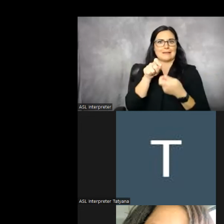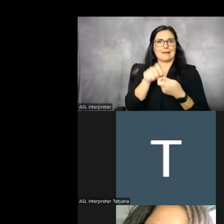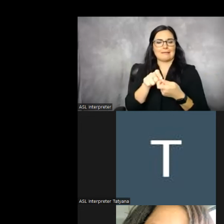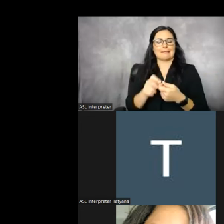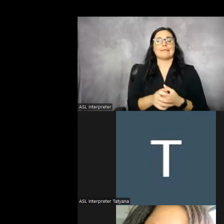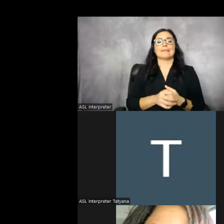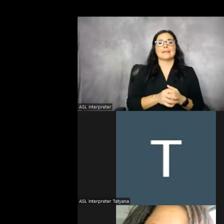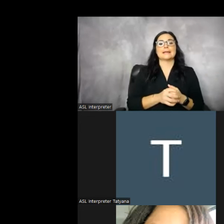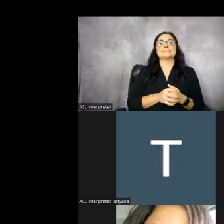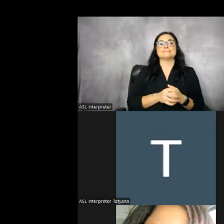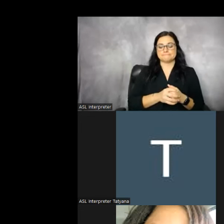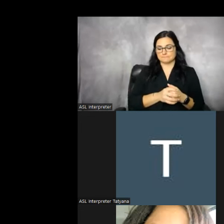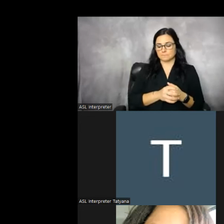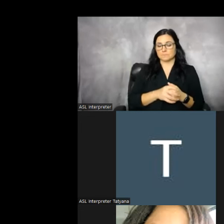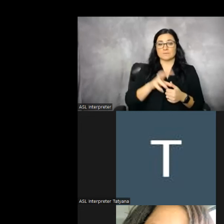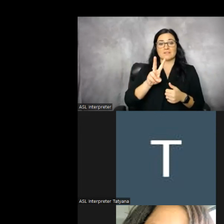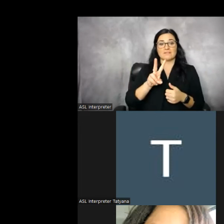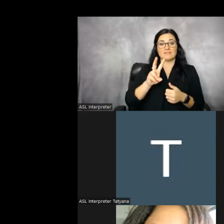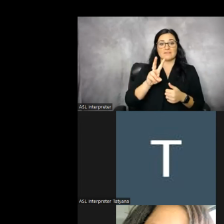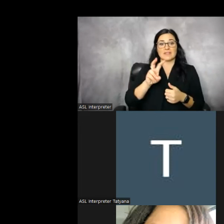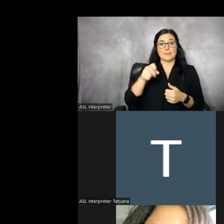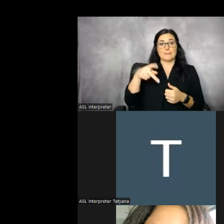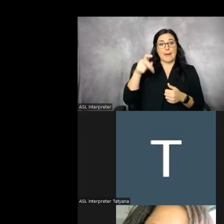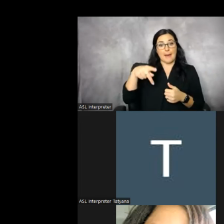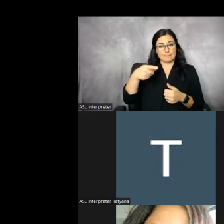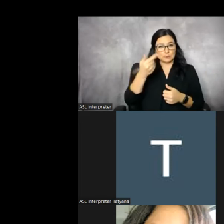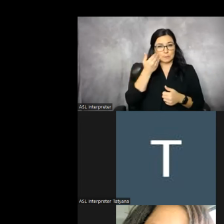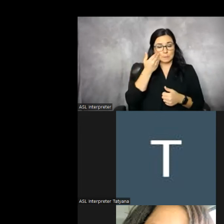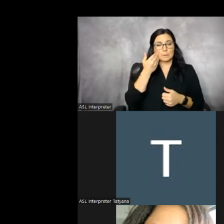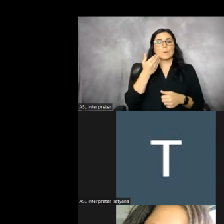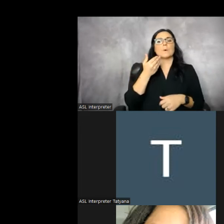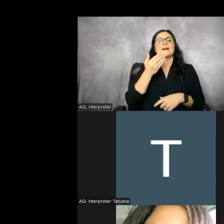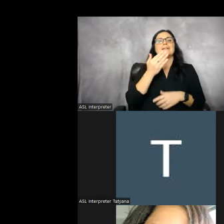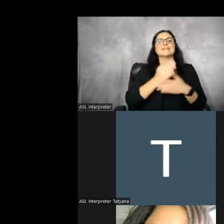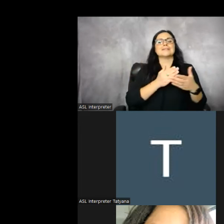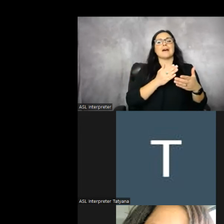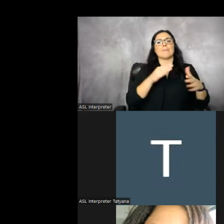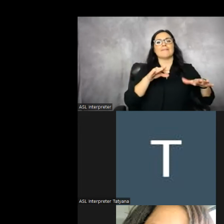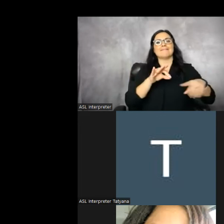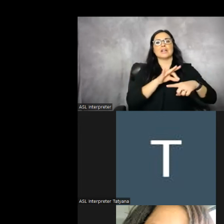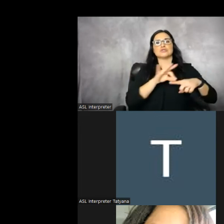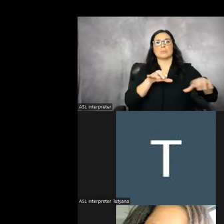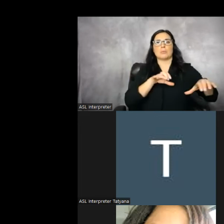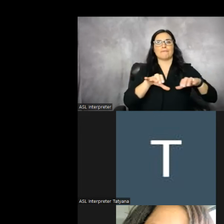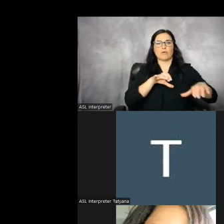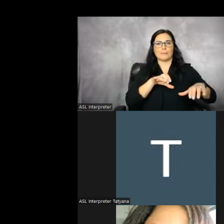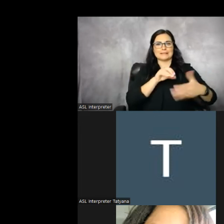When you look at a VPAT, if you're familiar with that, there's a section for functional performance criteria. That's kind of the same thing.